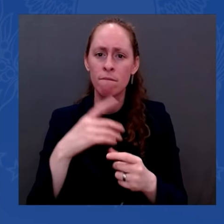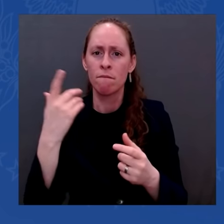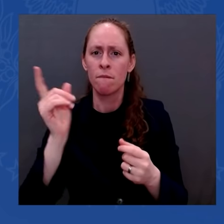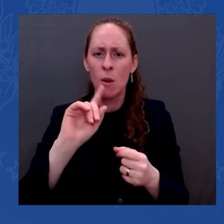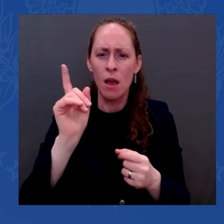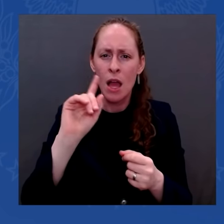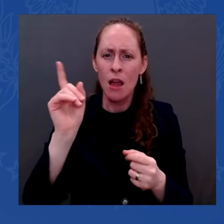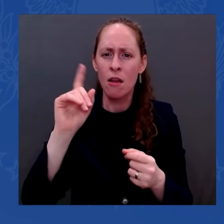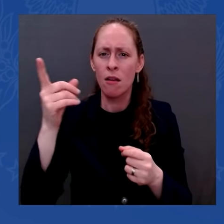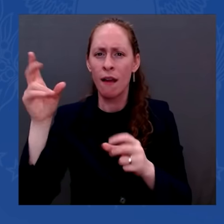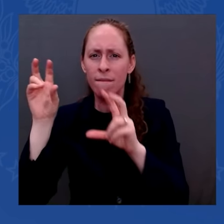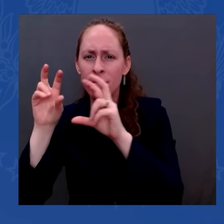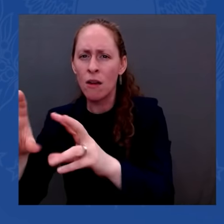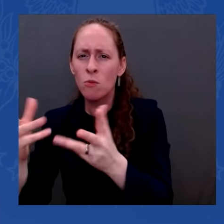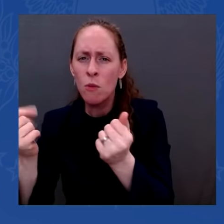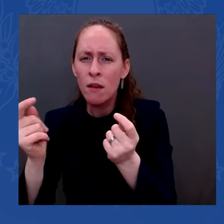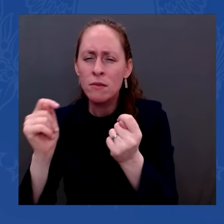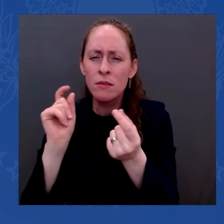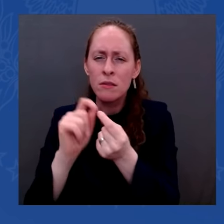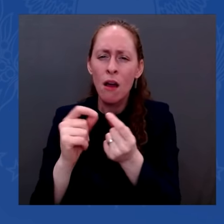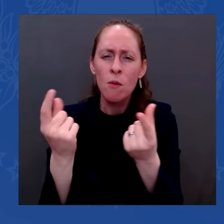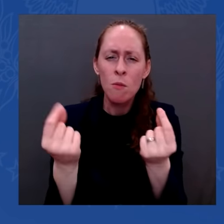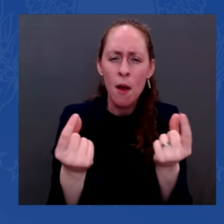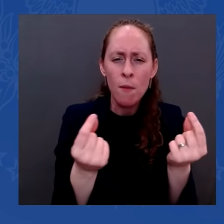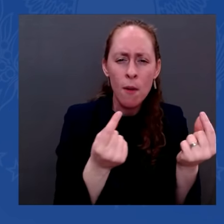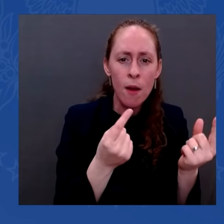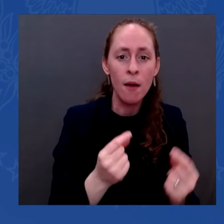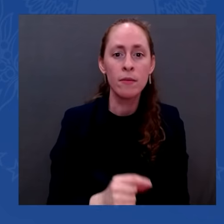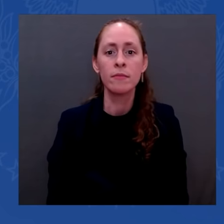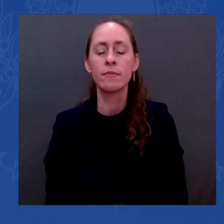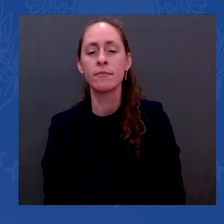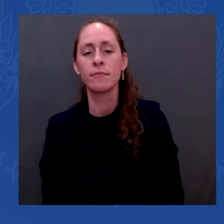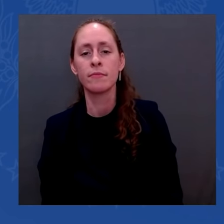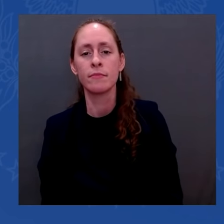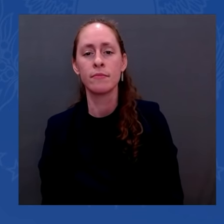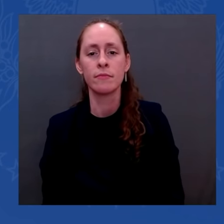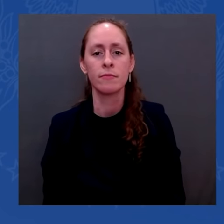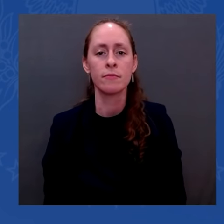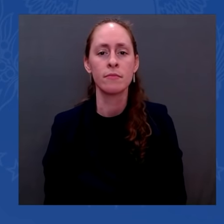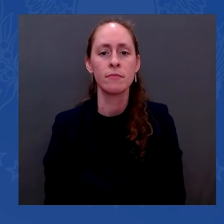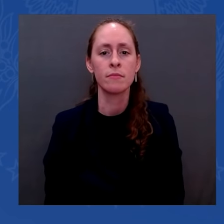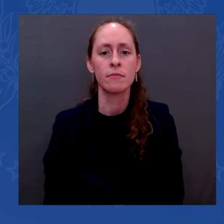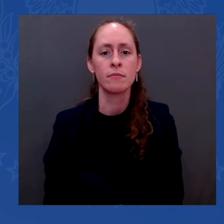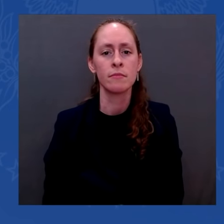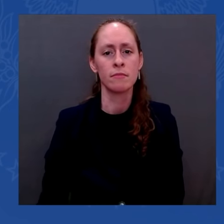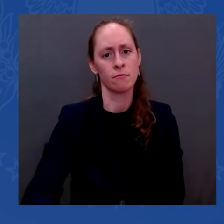when we're talking about community workforce agreements and determining what percent of labor should come from the local region.